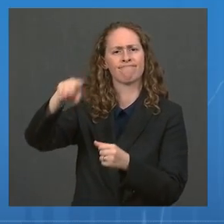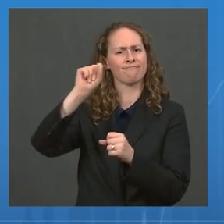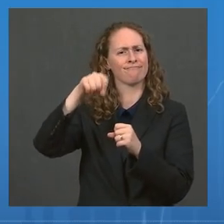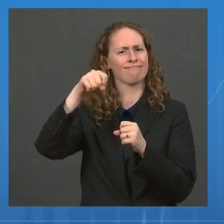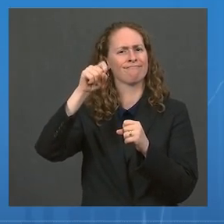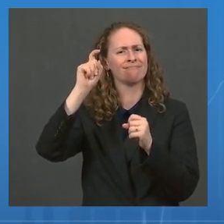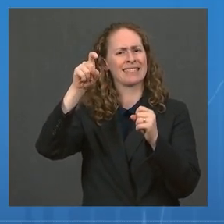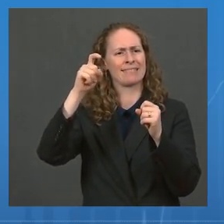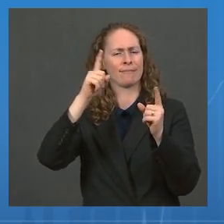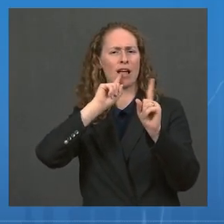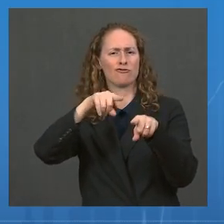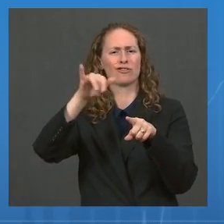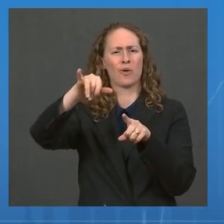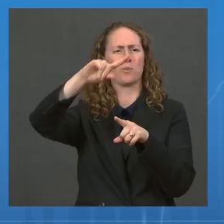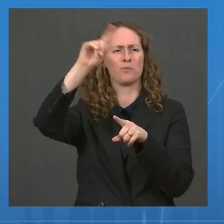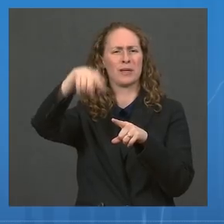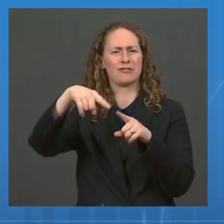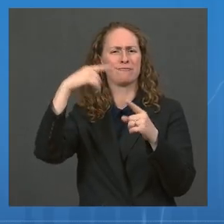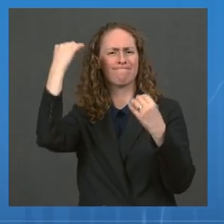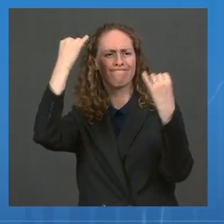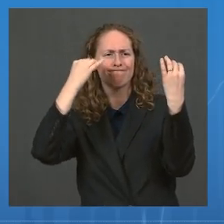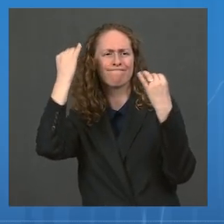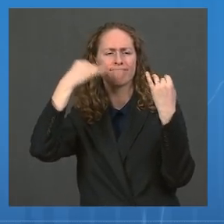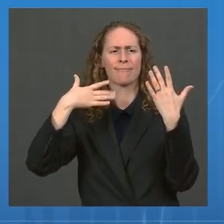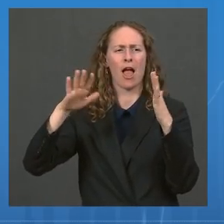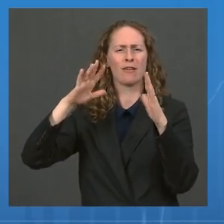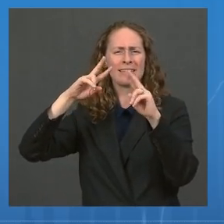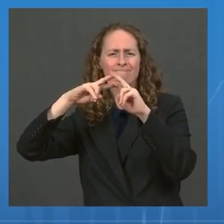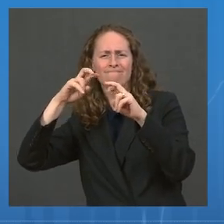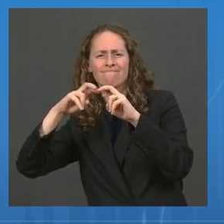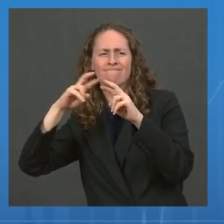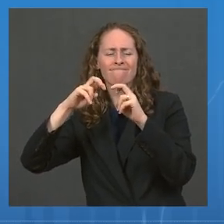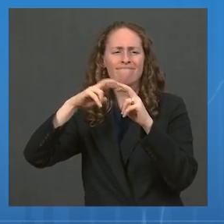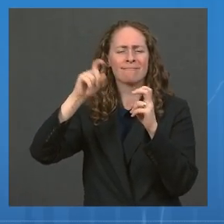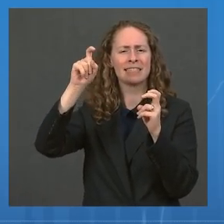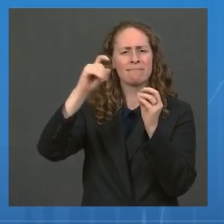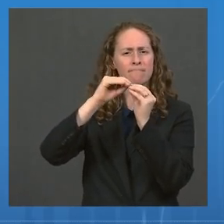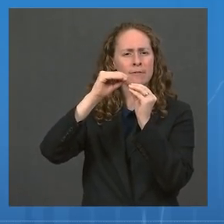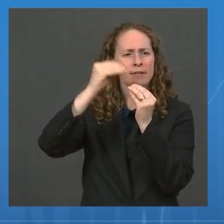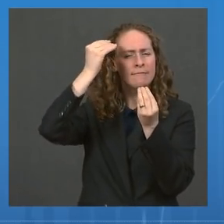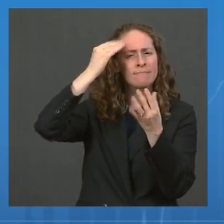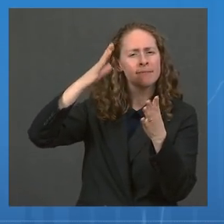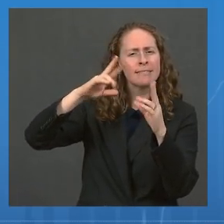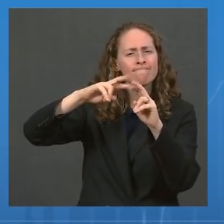And we are already working on studies to examine this as boosters roll out here in the United States.